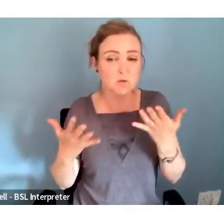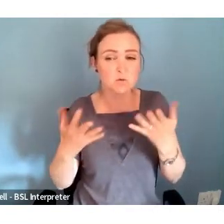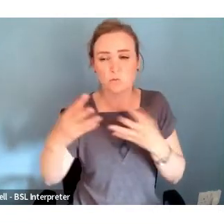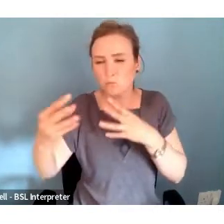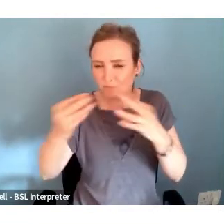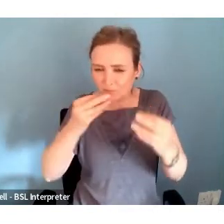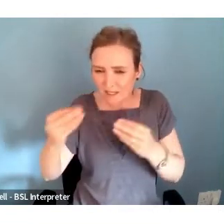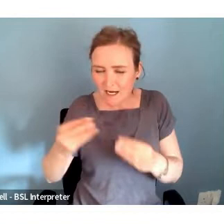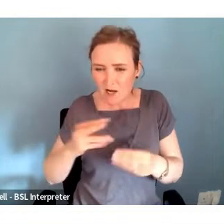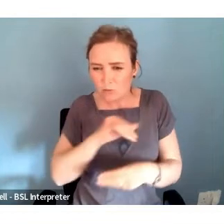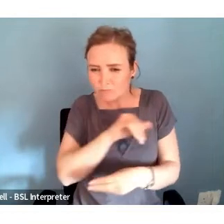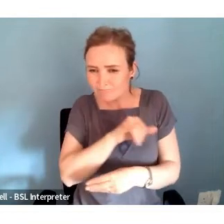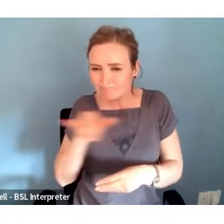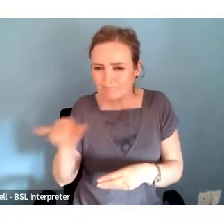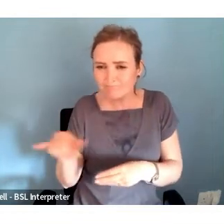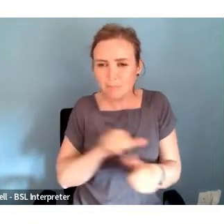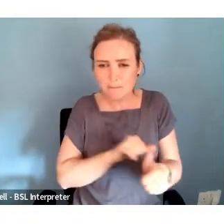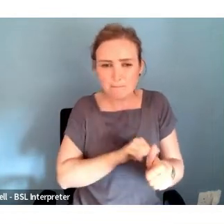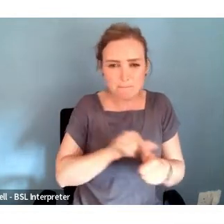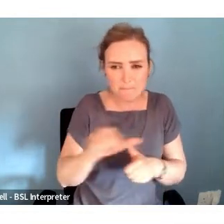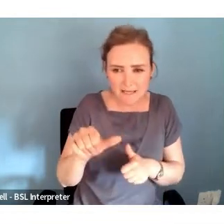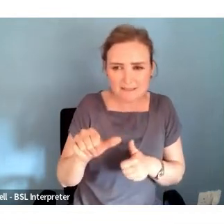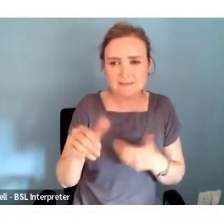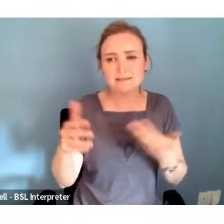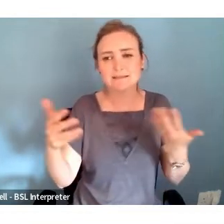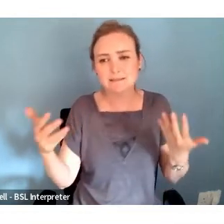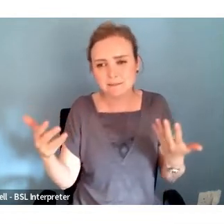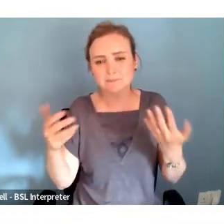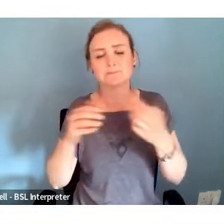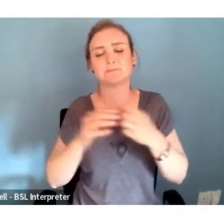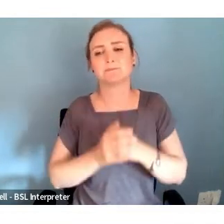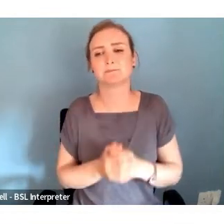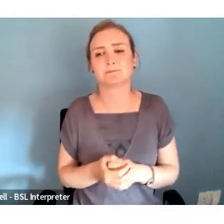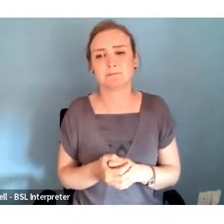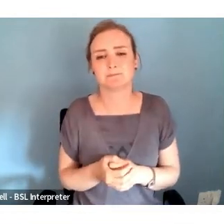interested in the role we can bring on and train. If it's